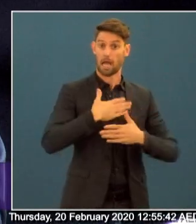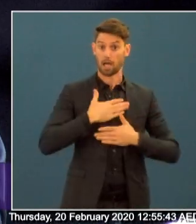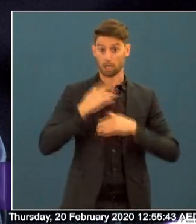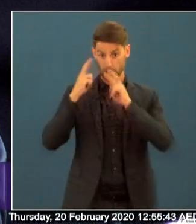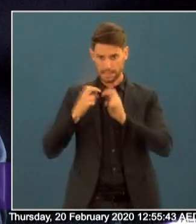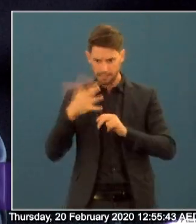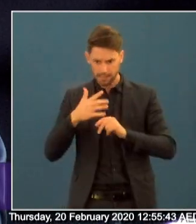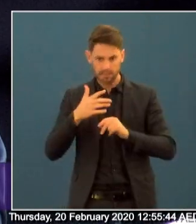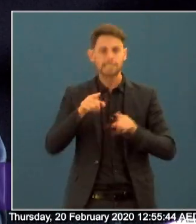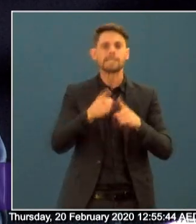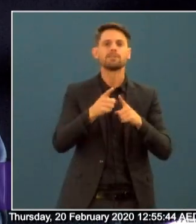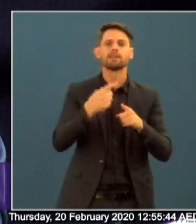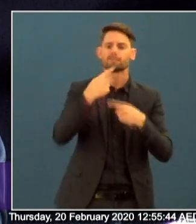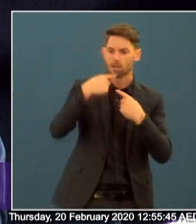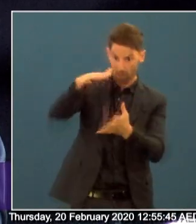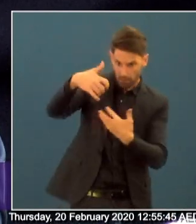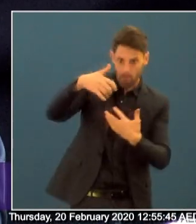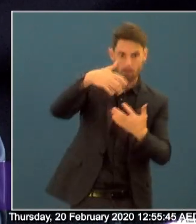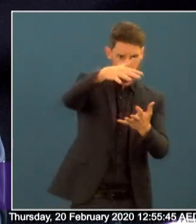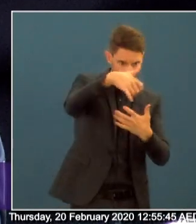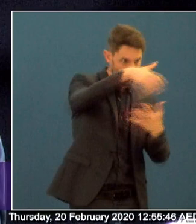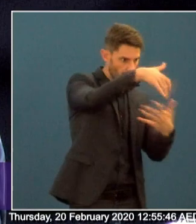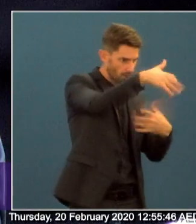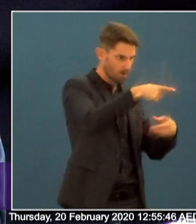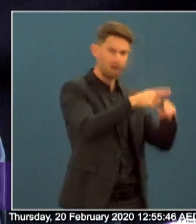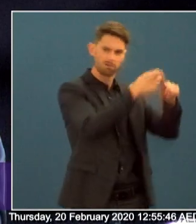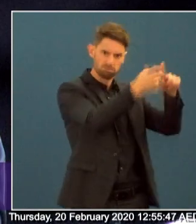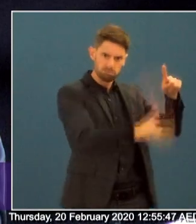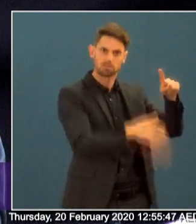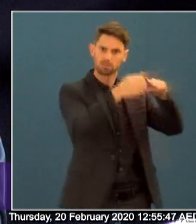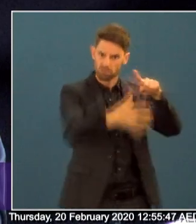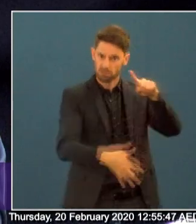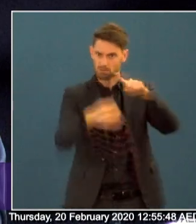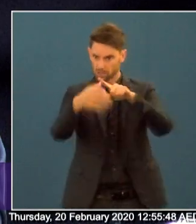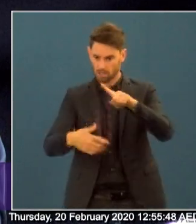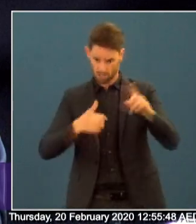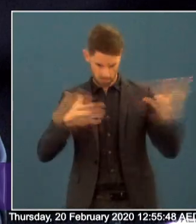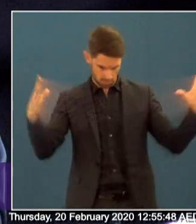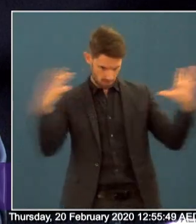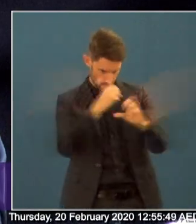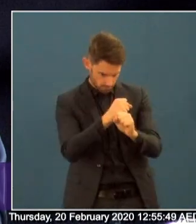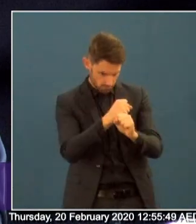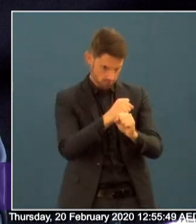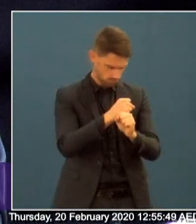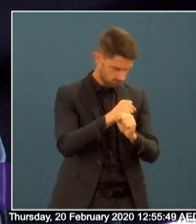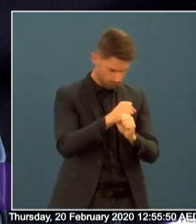datasets together that we came up with what we thought was a near population capture of people with intellectual disability